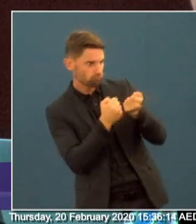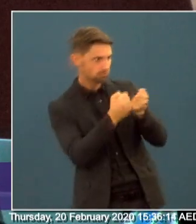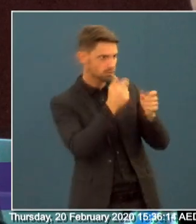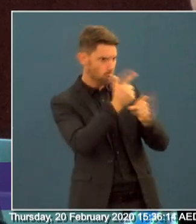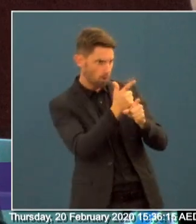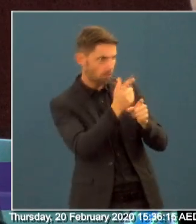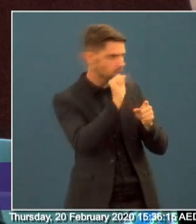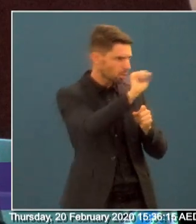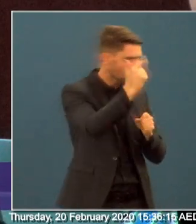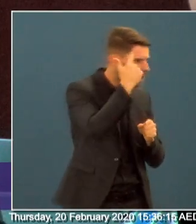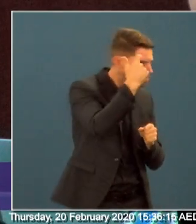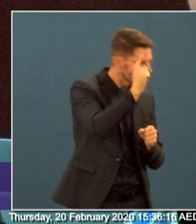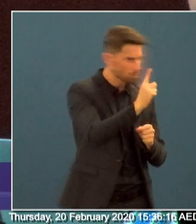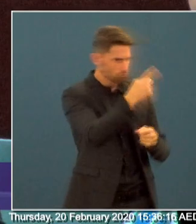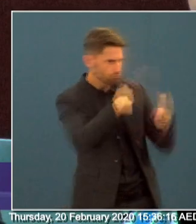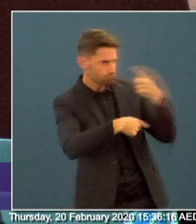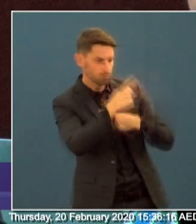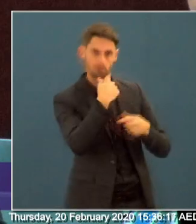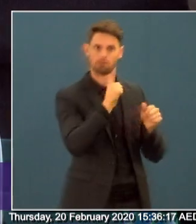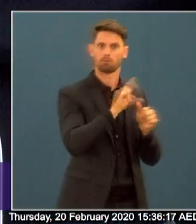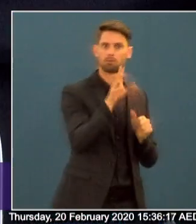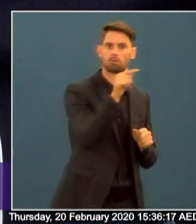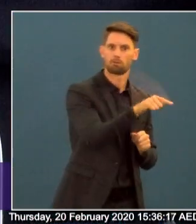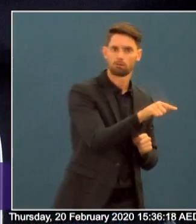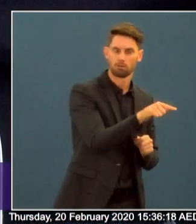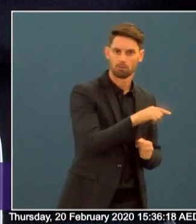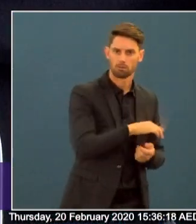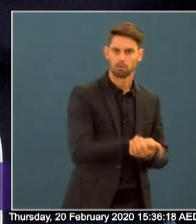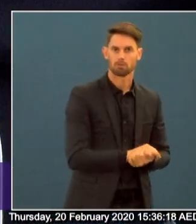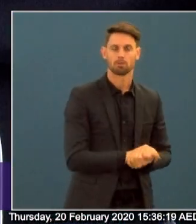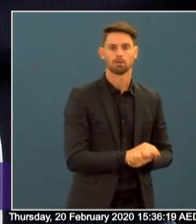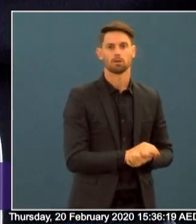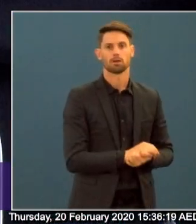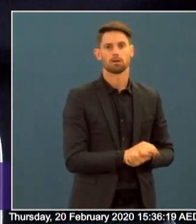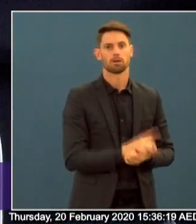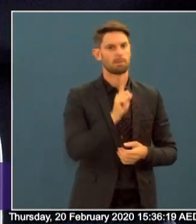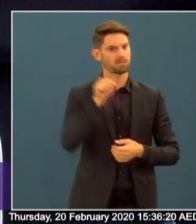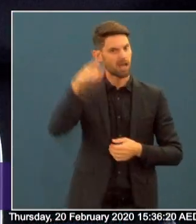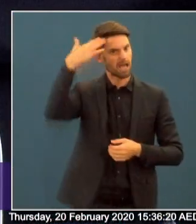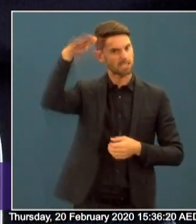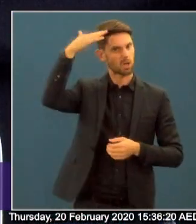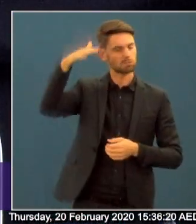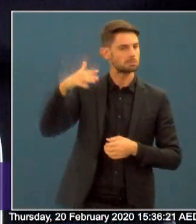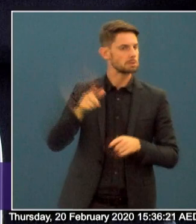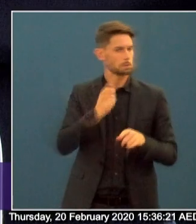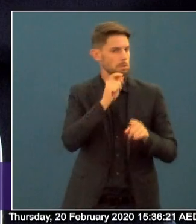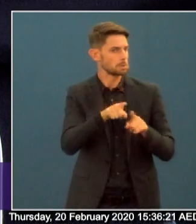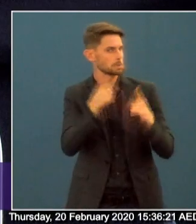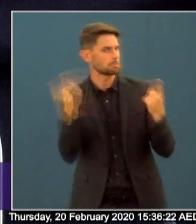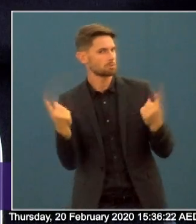generalist physicians for adult patients. Yes. Do you just want to tell us about that.